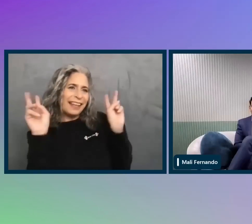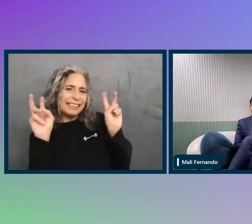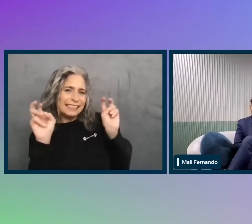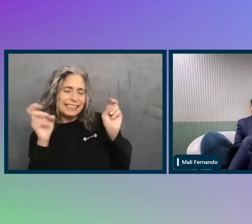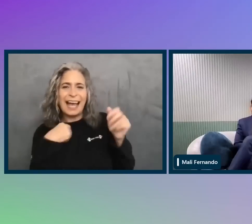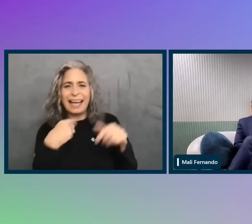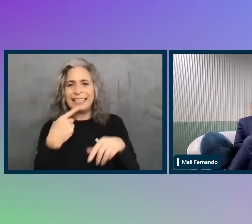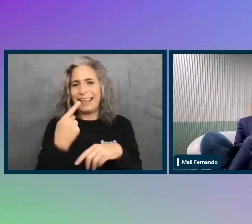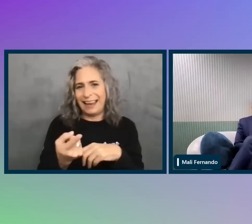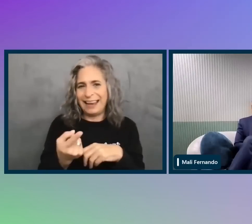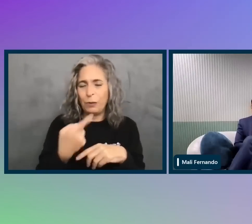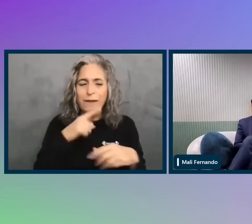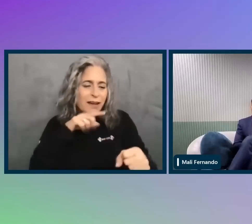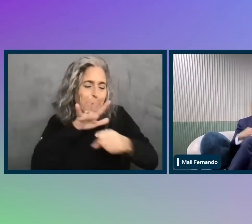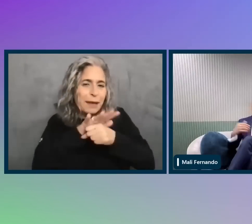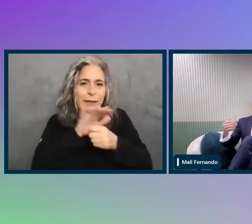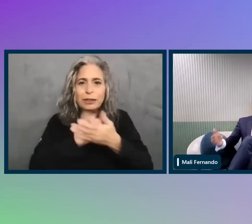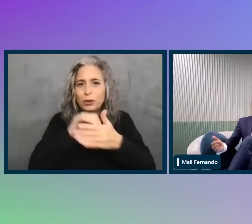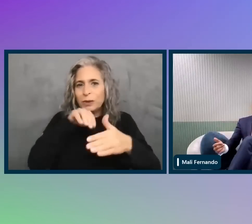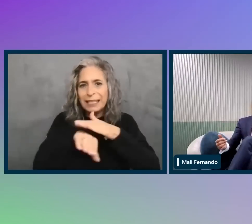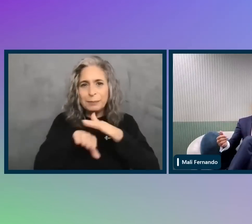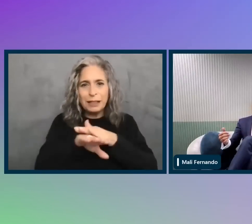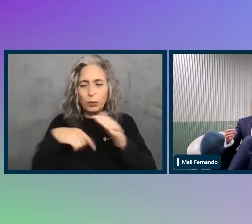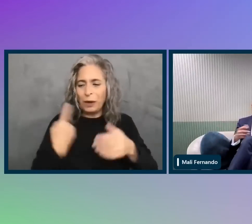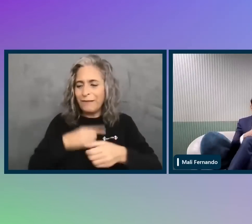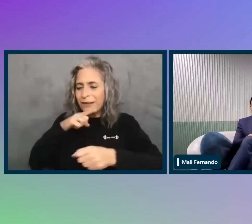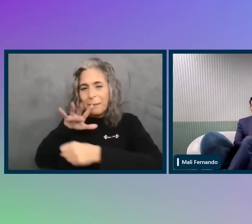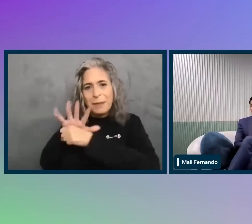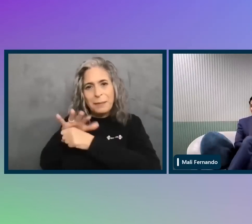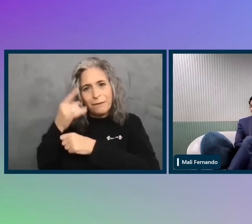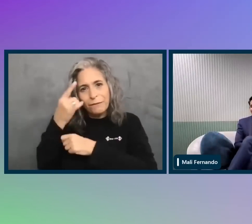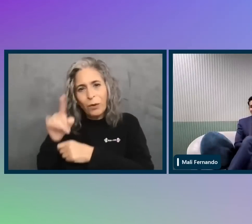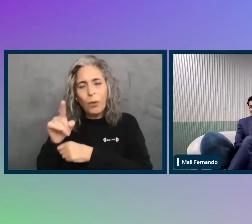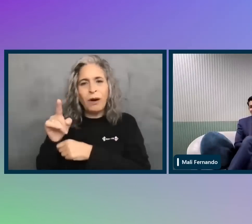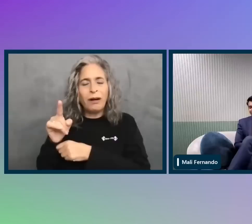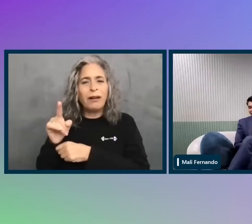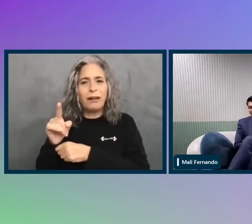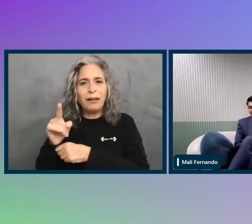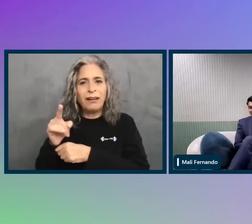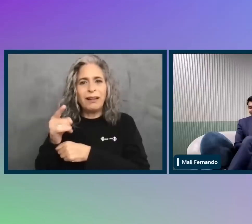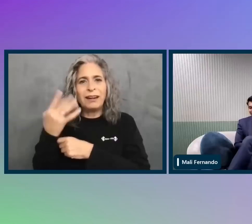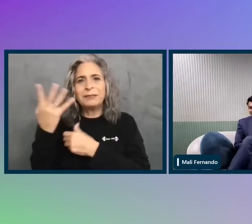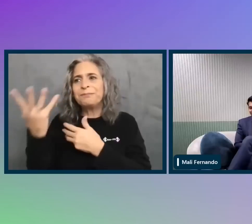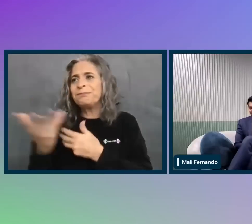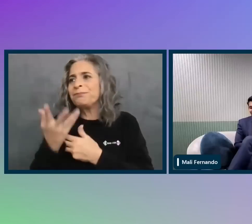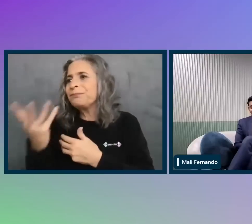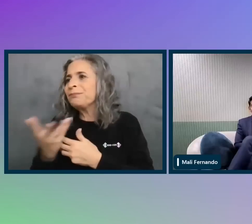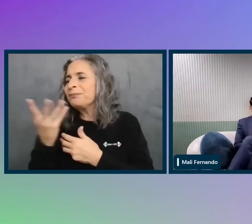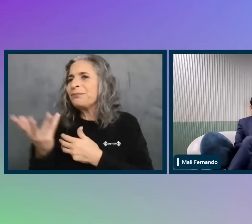We have a commitment to ethnicity, we have a commitment to the gender discussion.